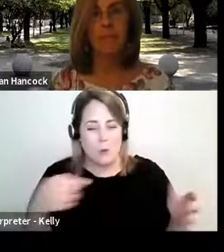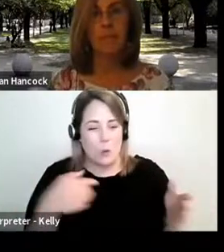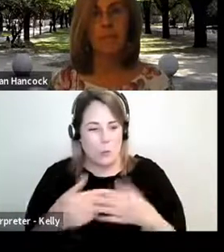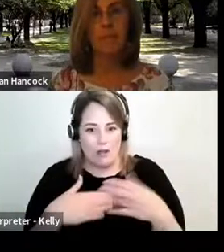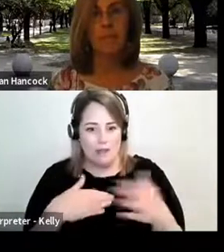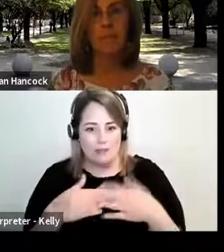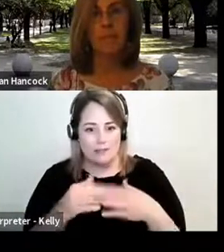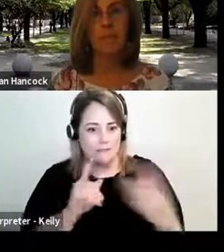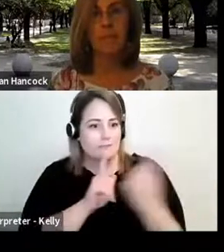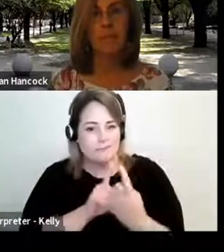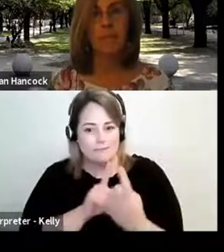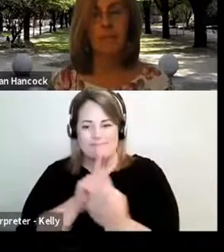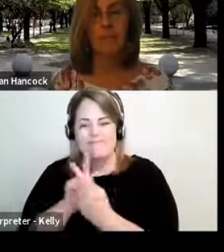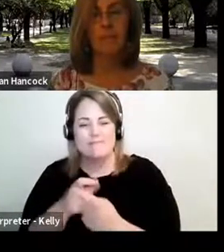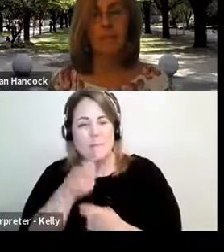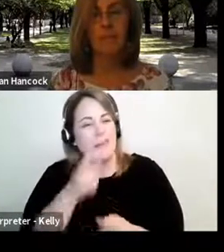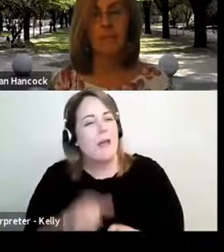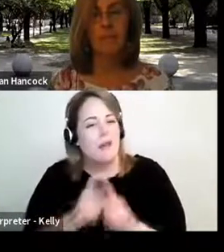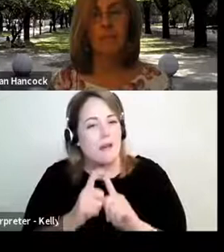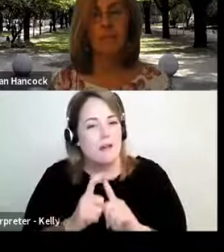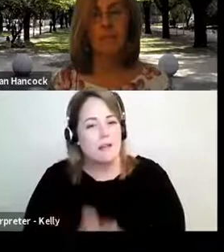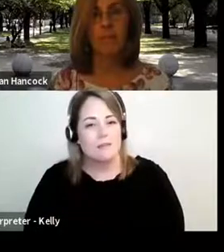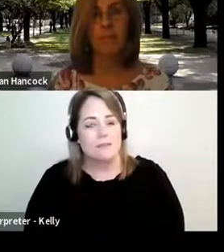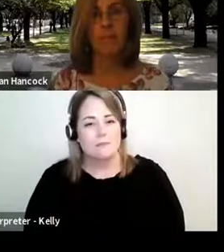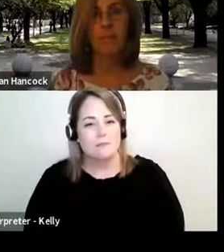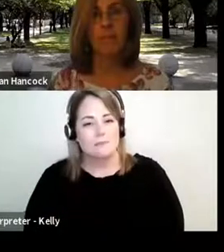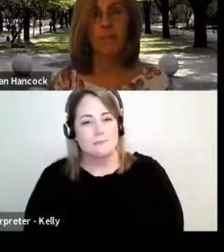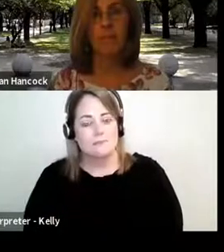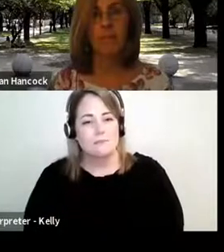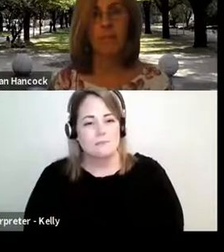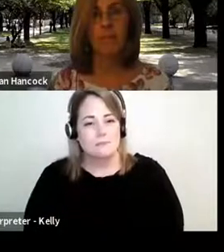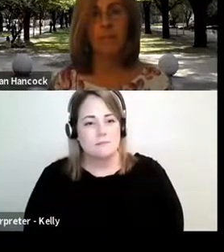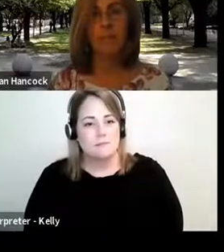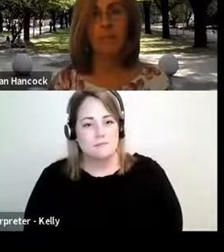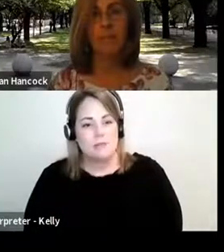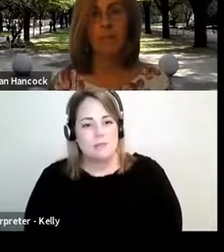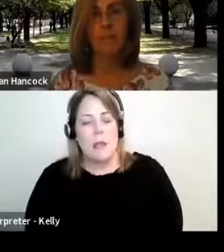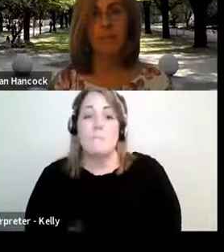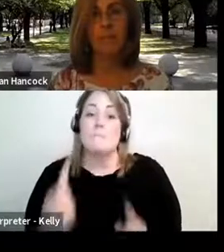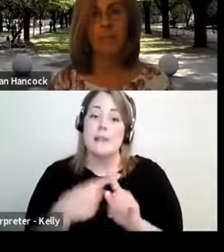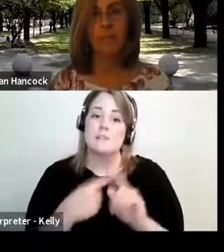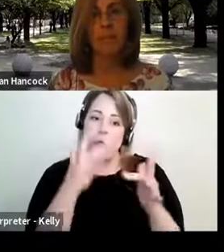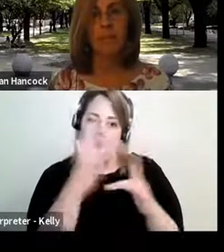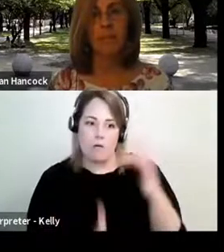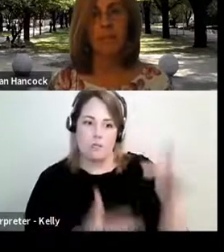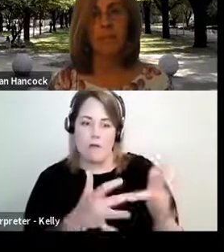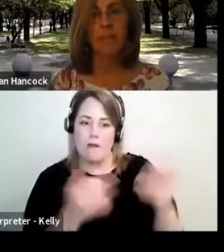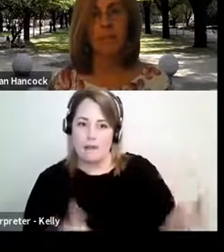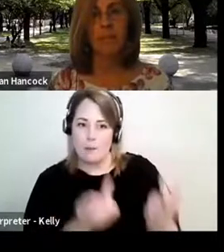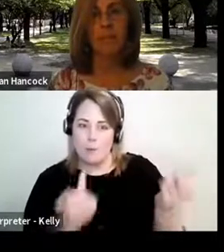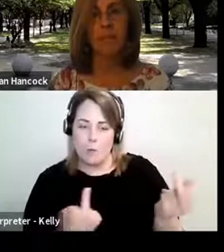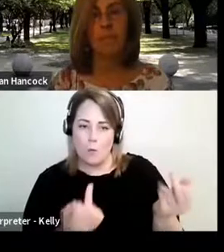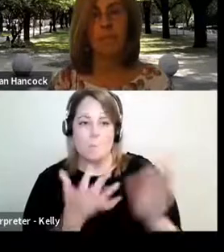tricky at times and also having things in a more online space meant that students who didn't